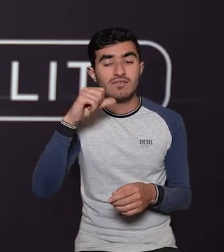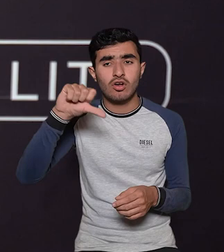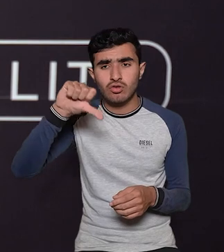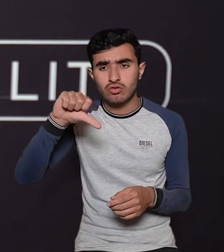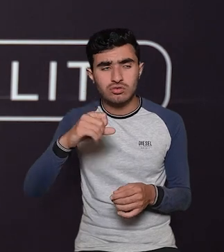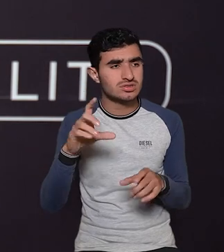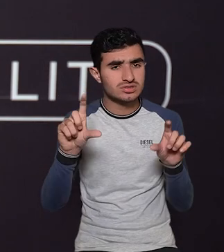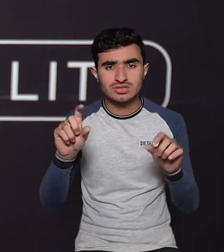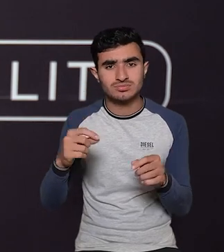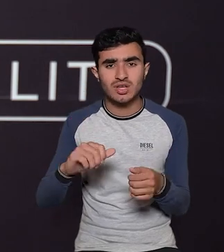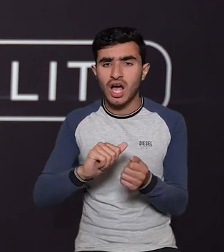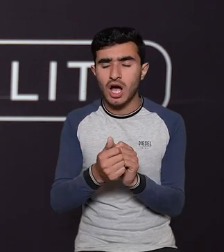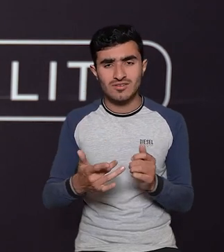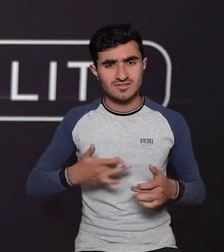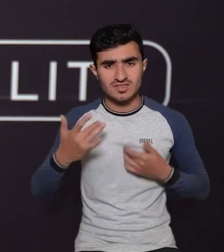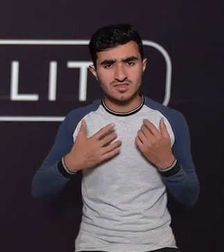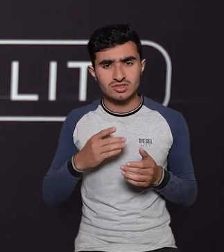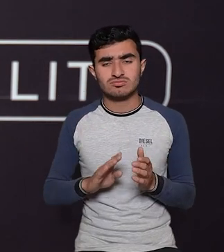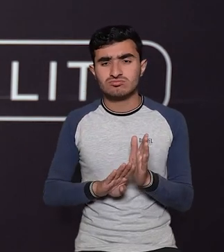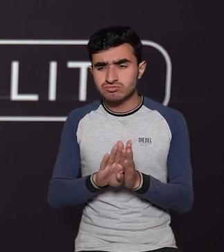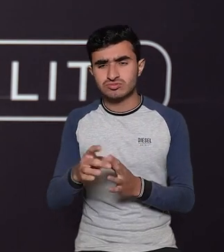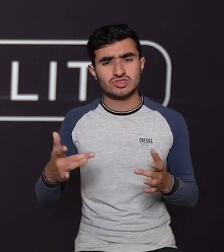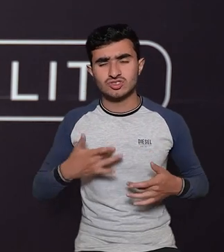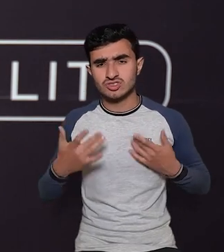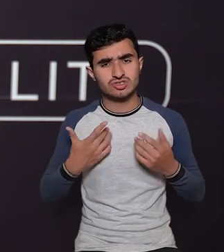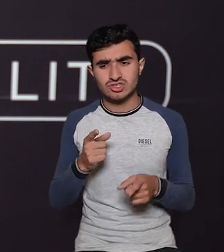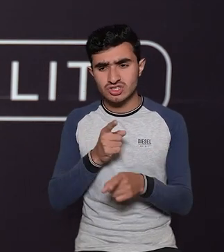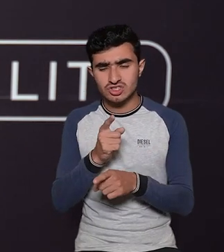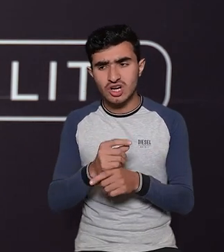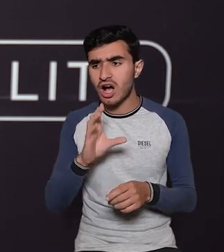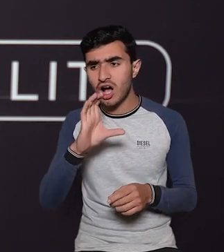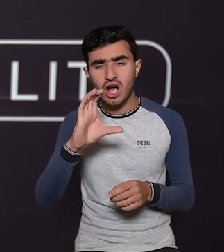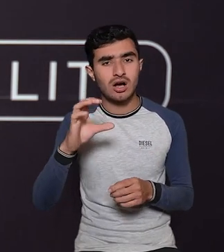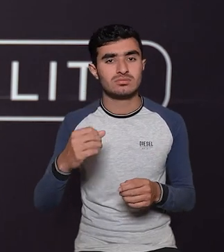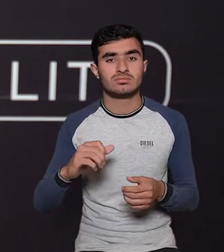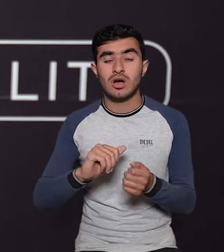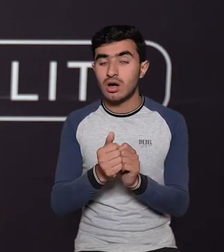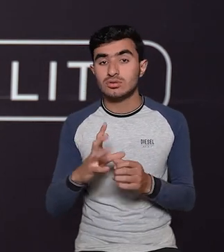And if we were losing any match or fixture so how to keep them composed, how to increase